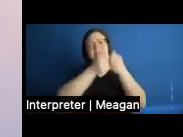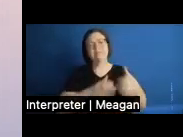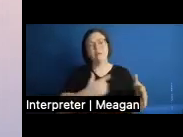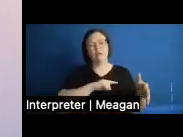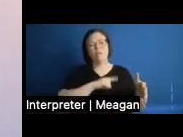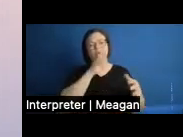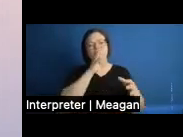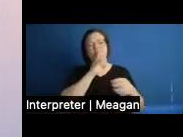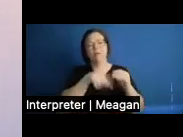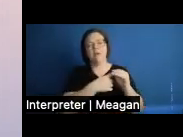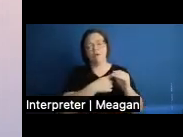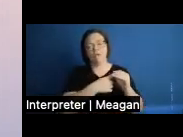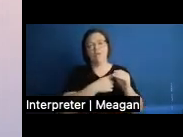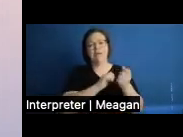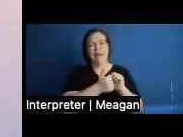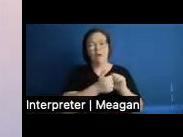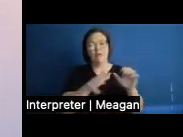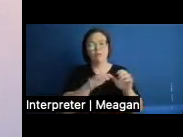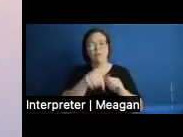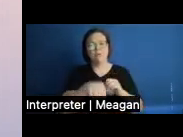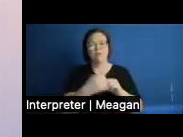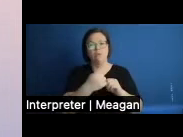And the way to do this one if you can, there's a lot of steps.